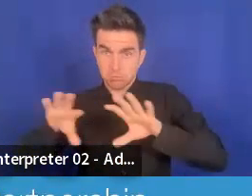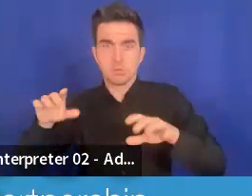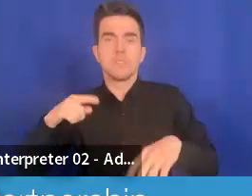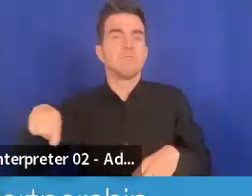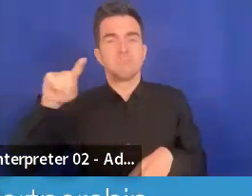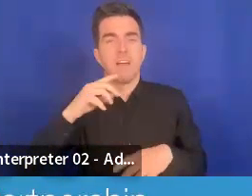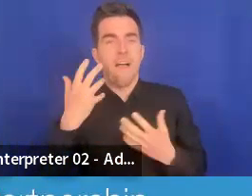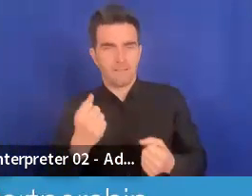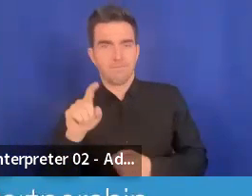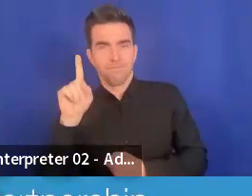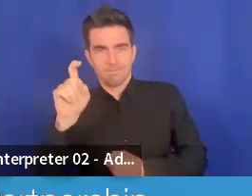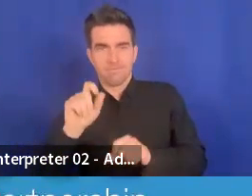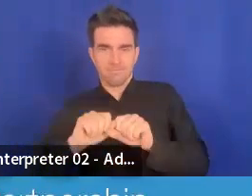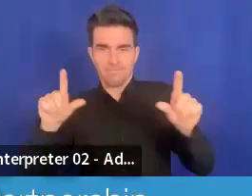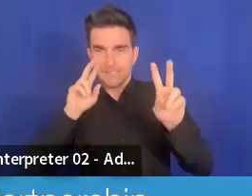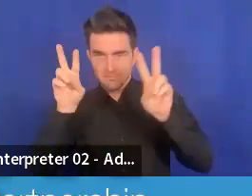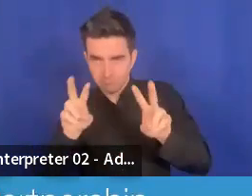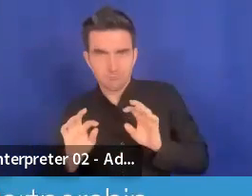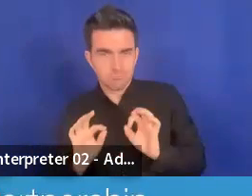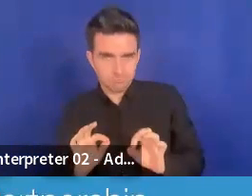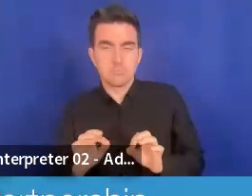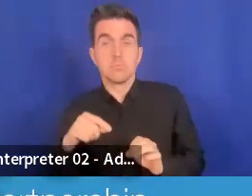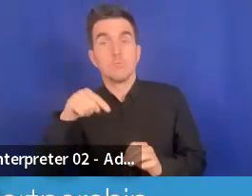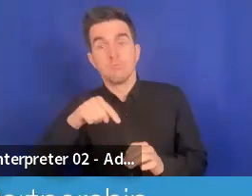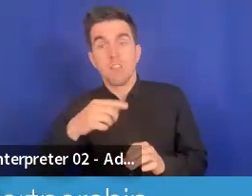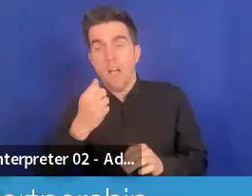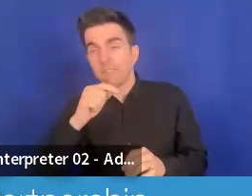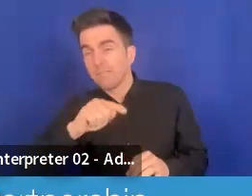in case you want to talk about some of what's being planned. Yeah.